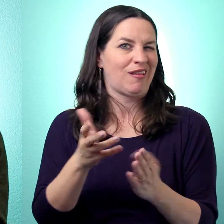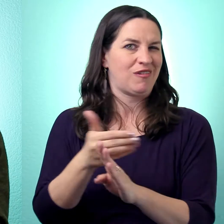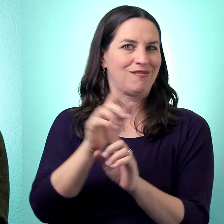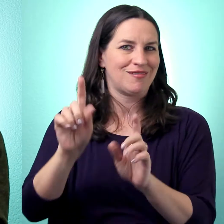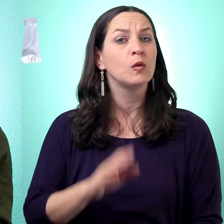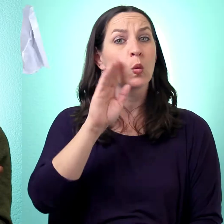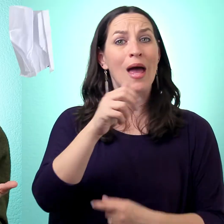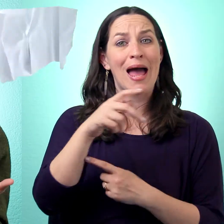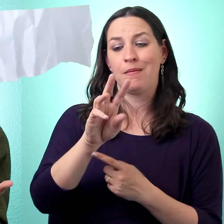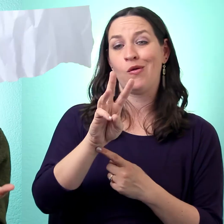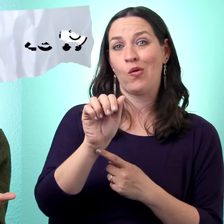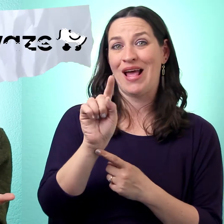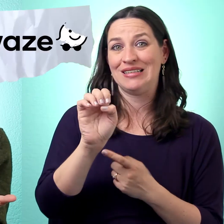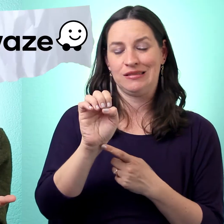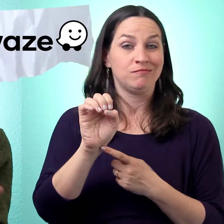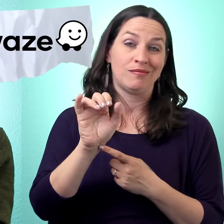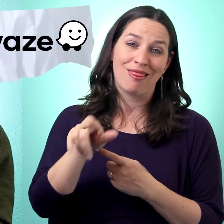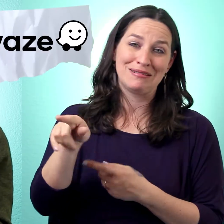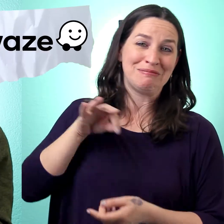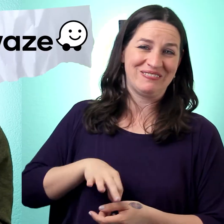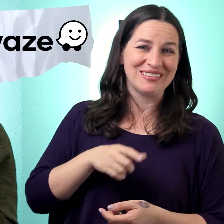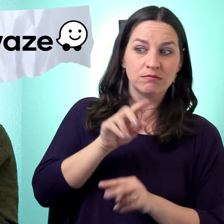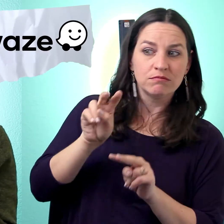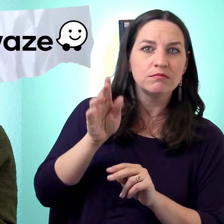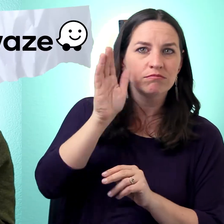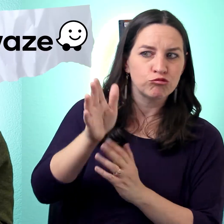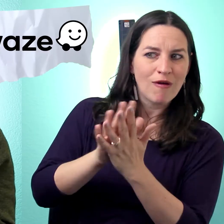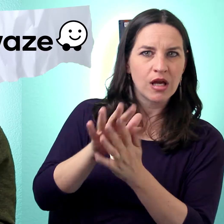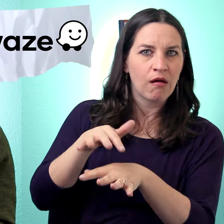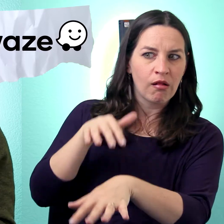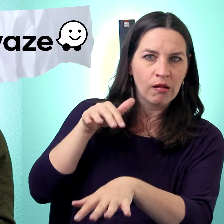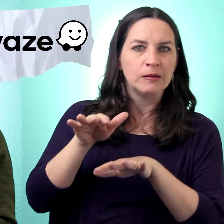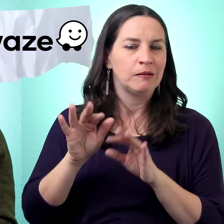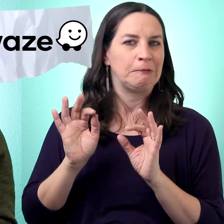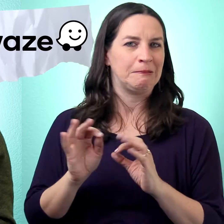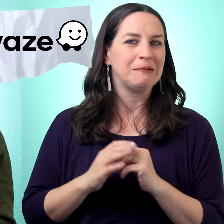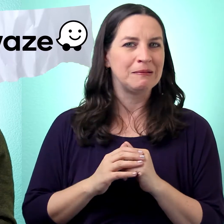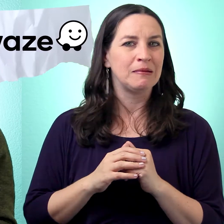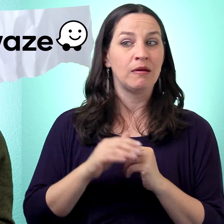the restroom. If you don't have the app Waze on your phone, I think it's really helpful at watching the traffic and seeing what's going on.